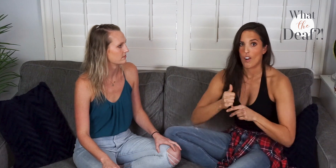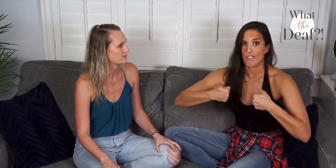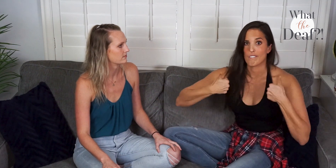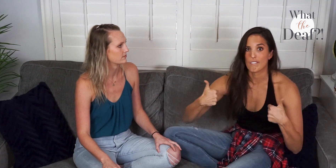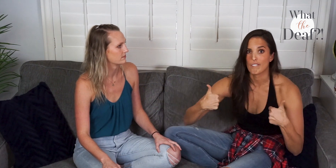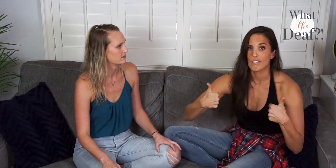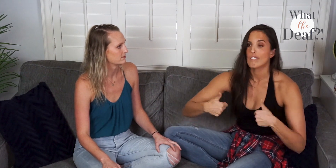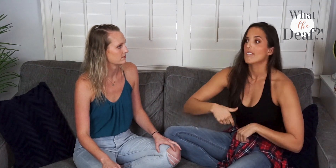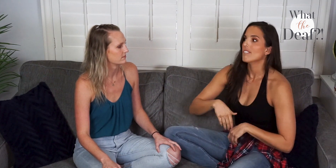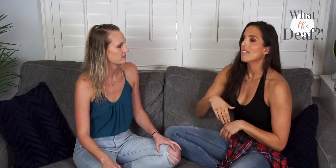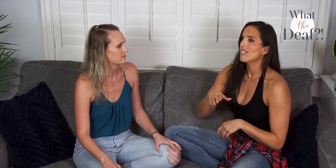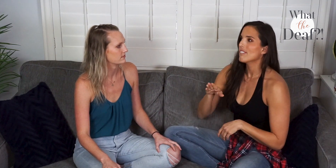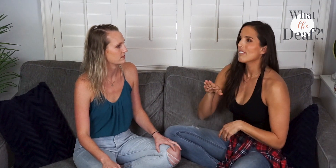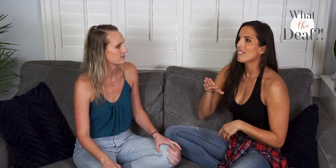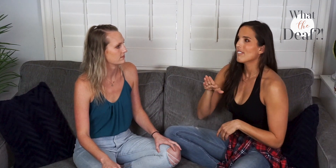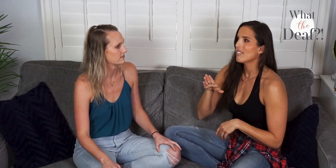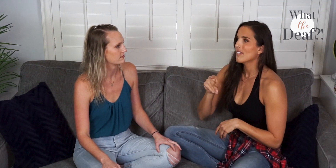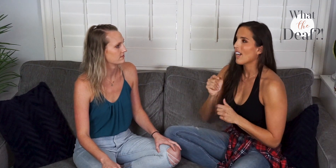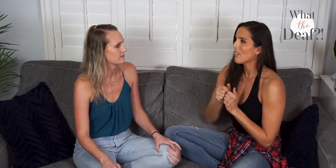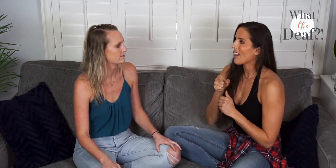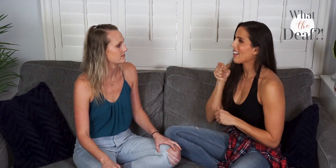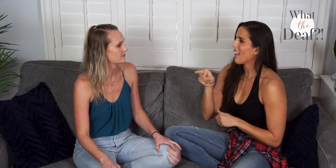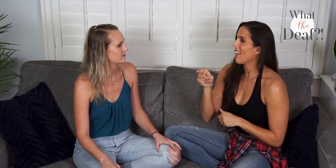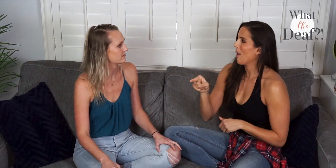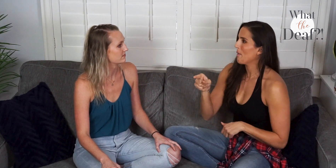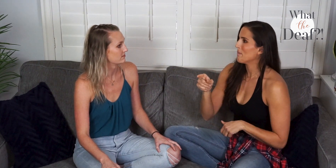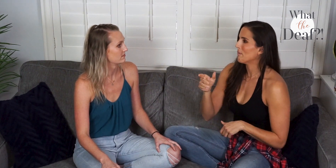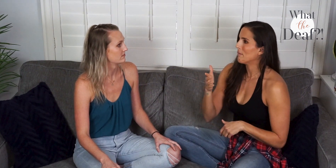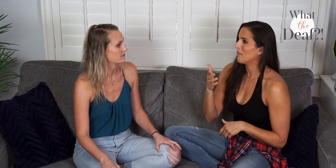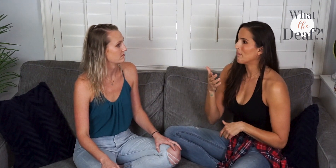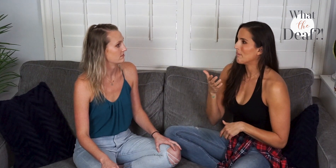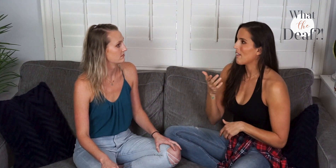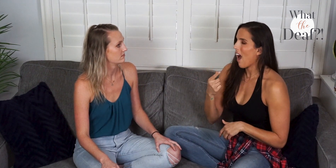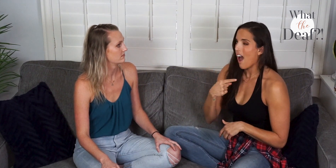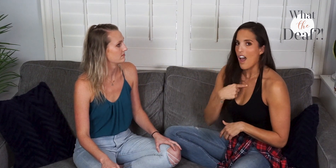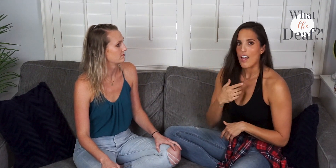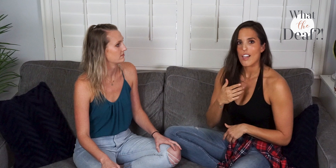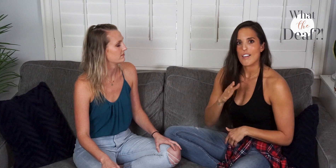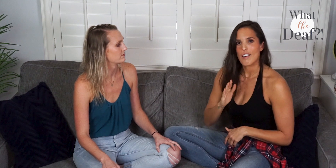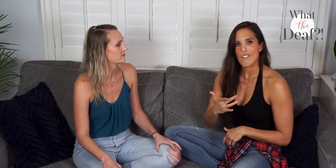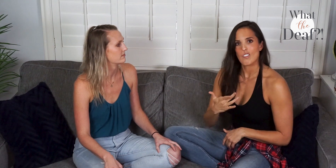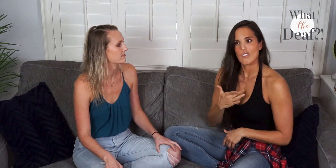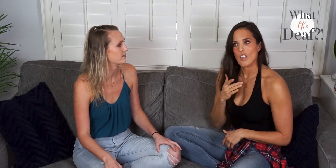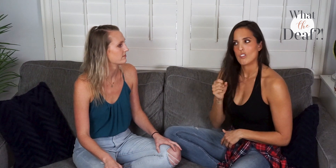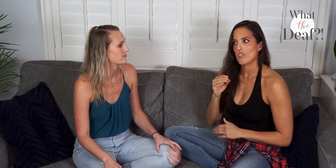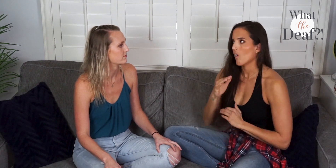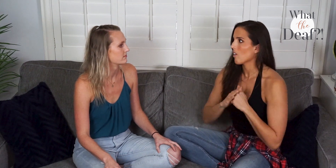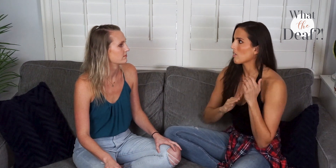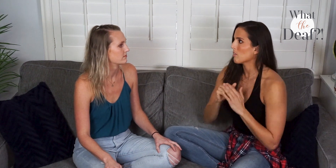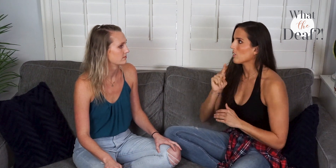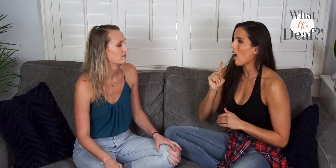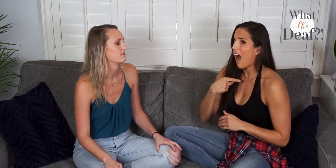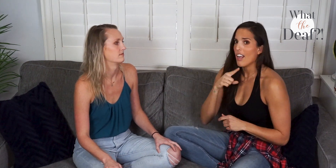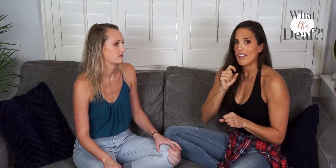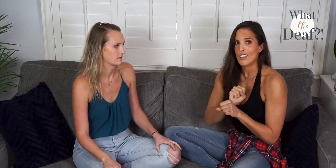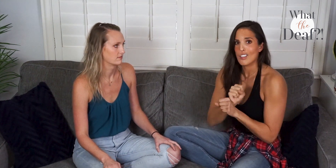of and you're taken care of and that we're good. But with him I've never felt so comfortable.